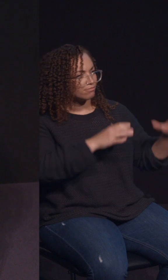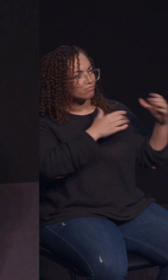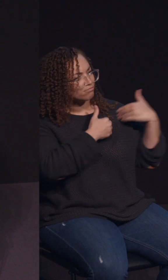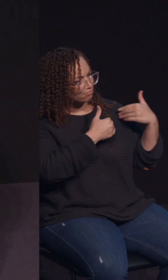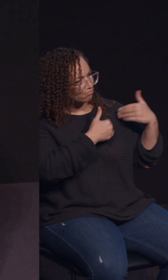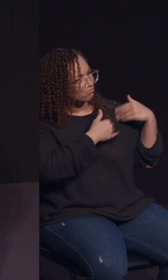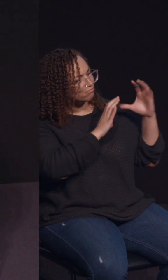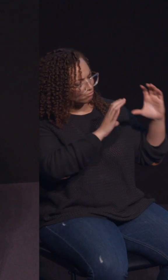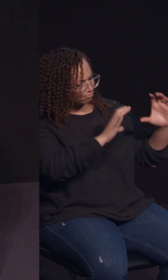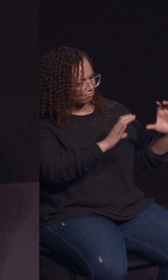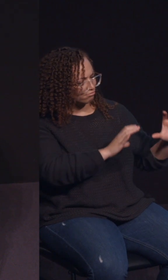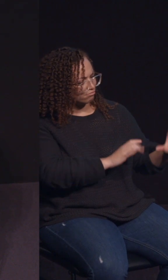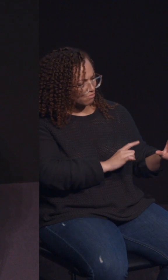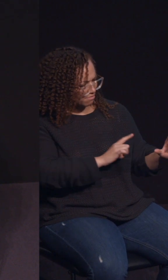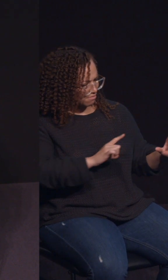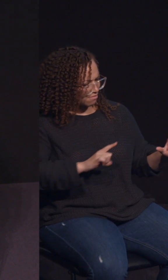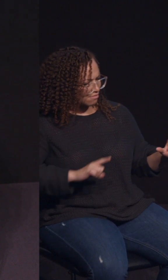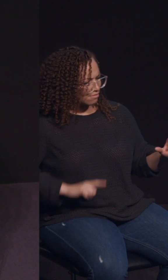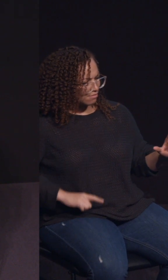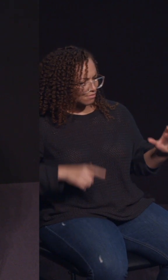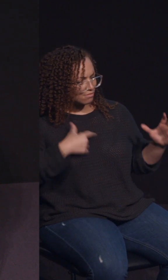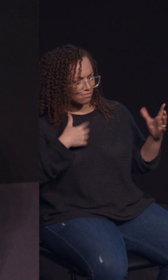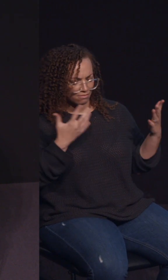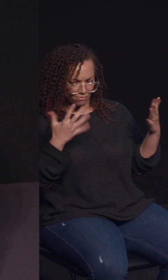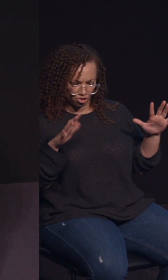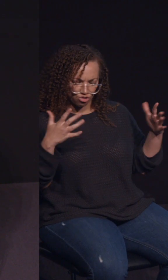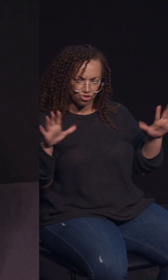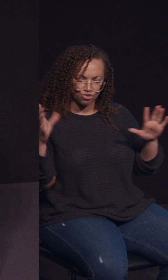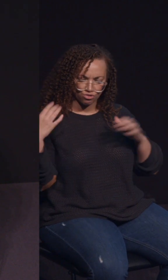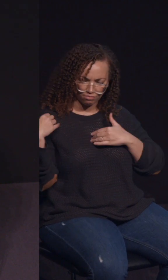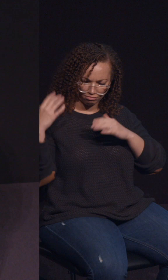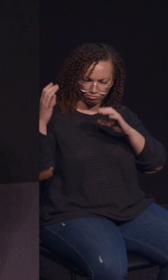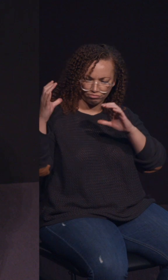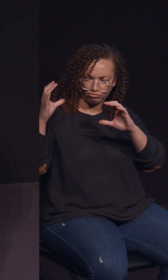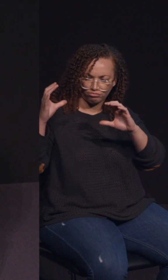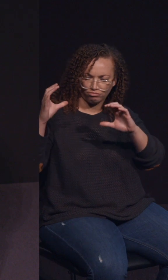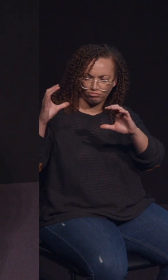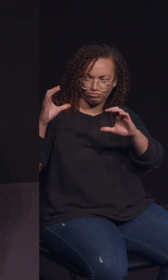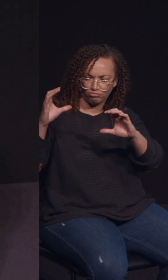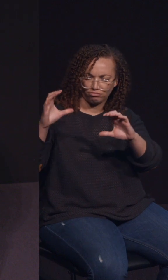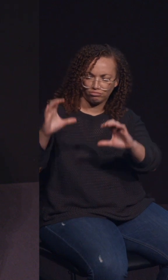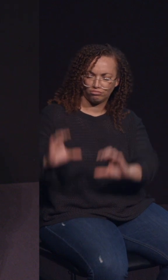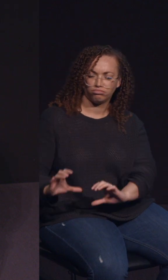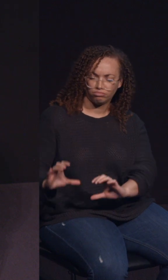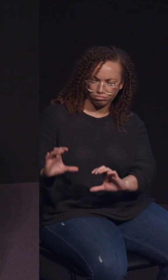Since I laid my burdens down